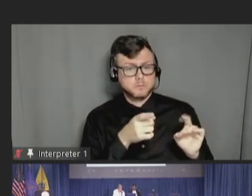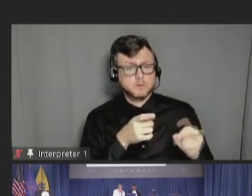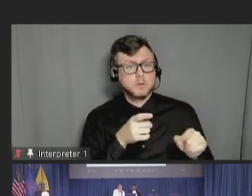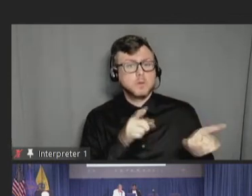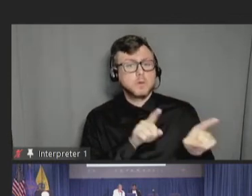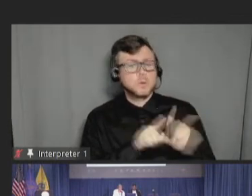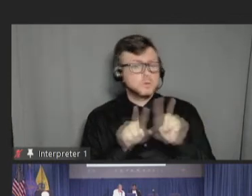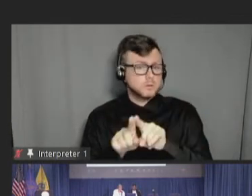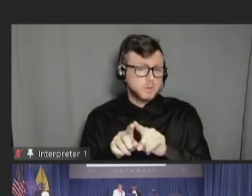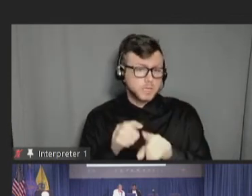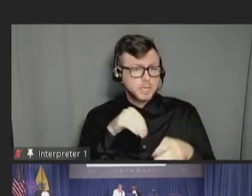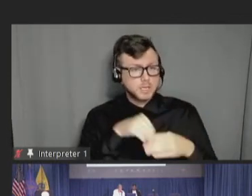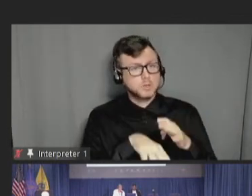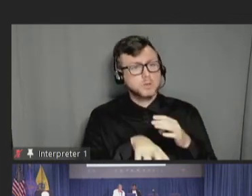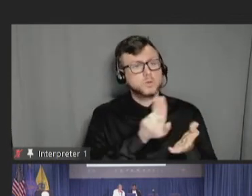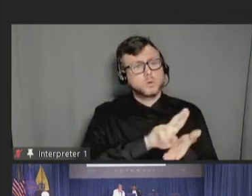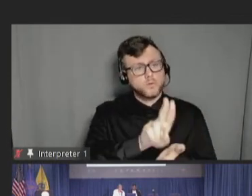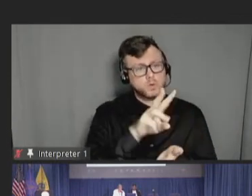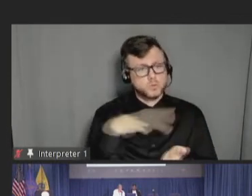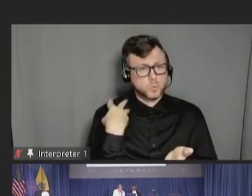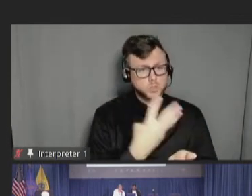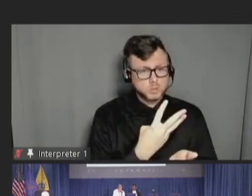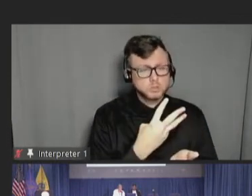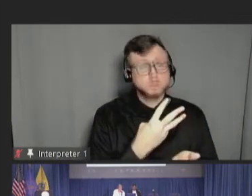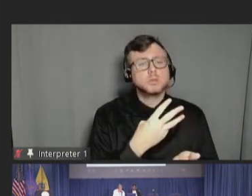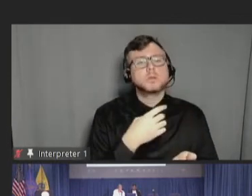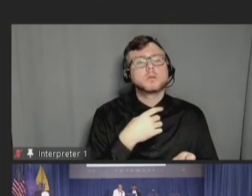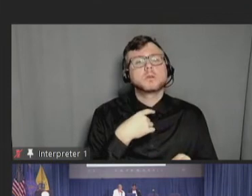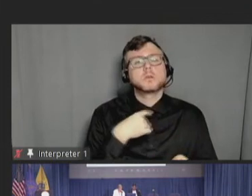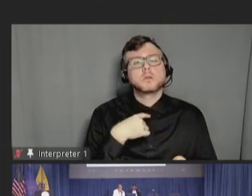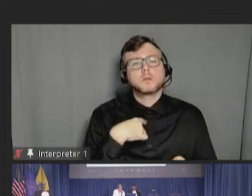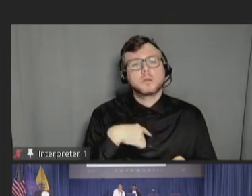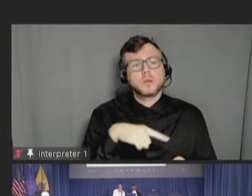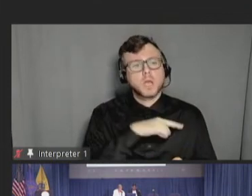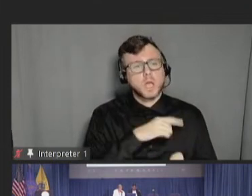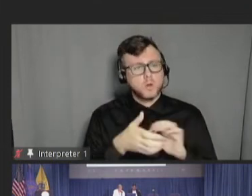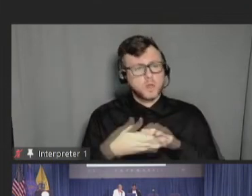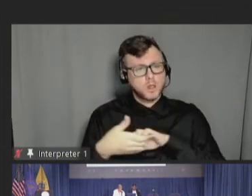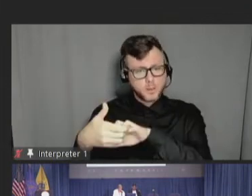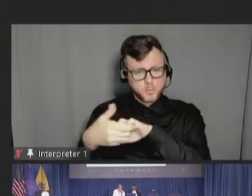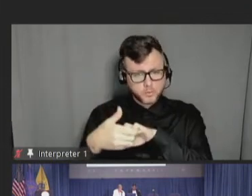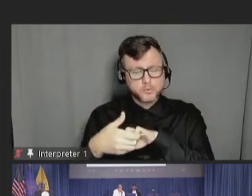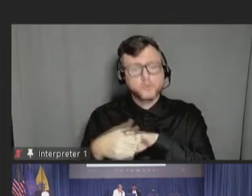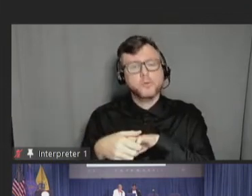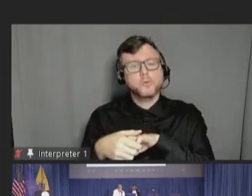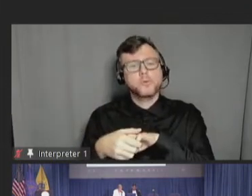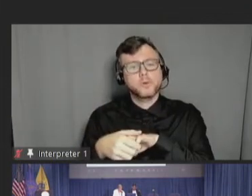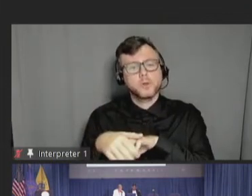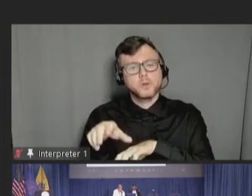are based at the University of Washington. Our collaborators are at the University of Victoria,